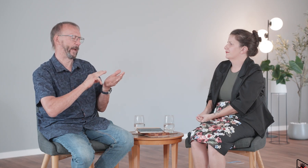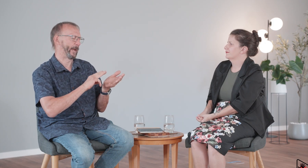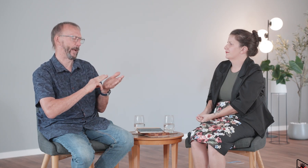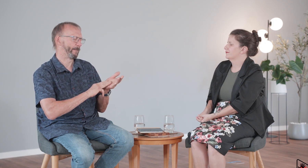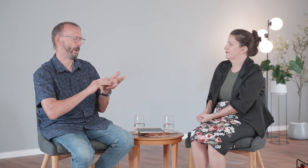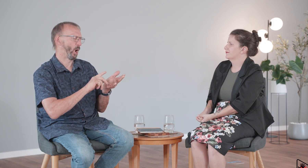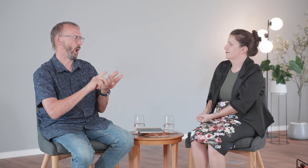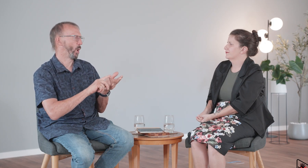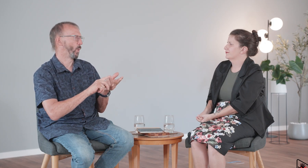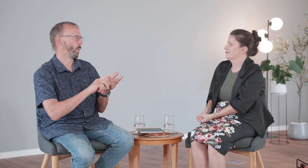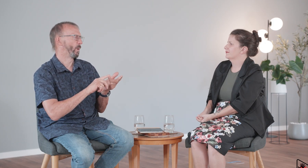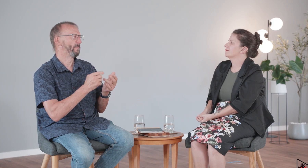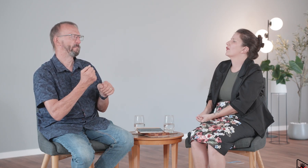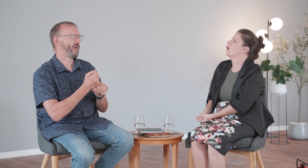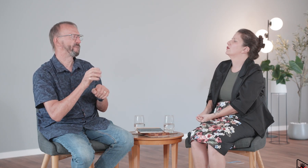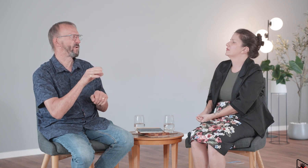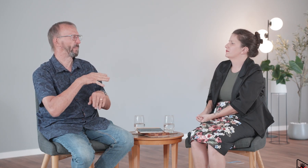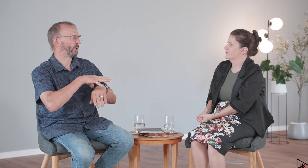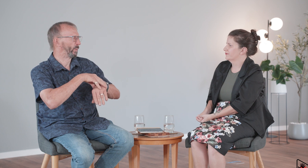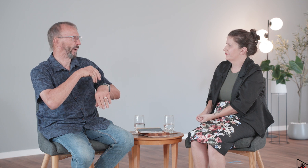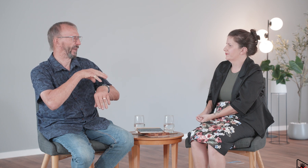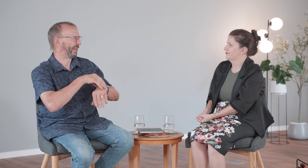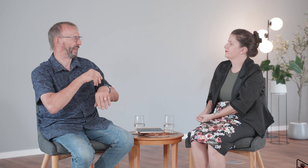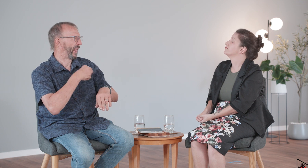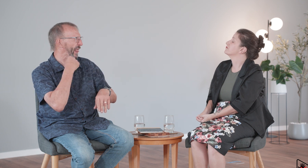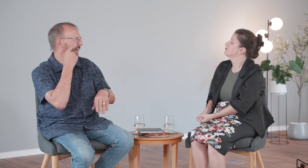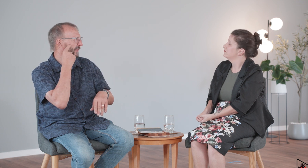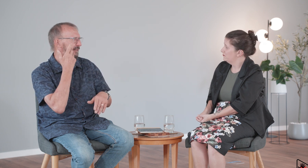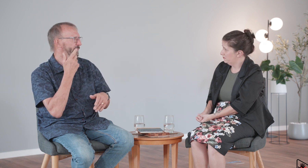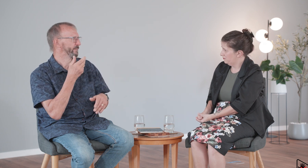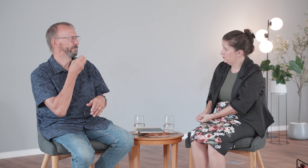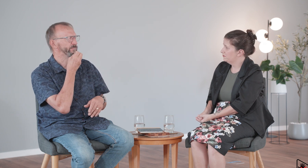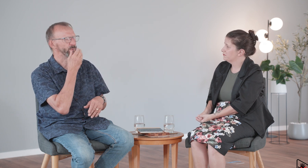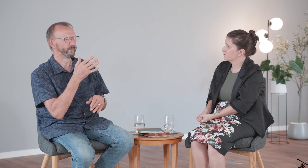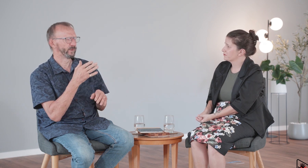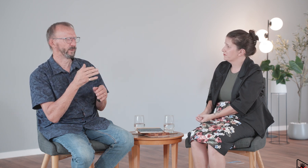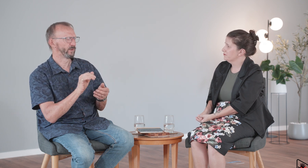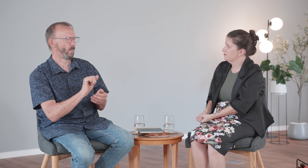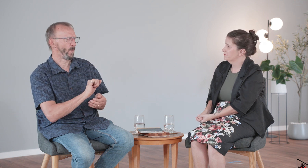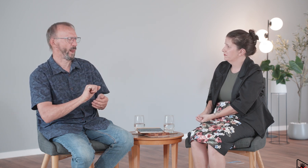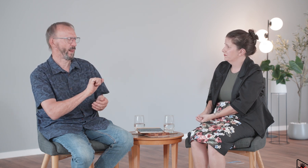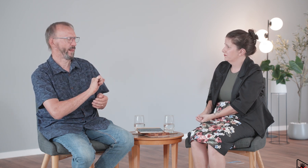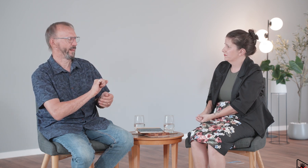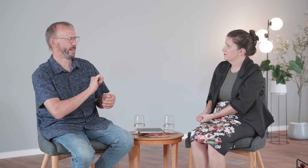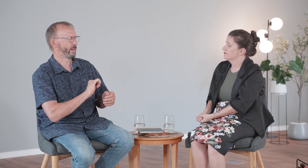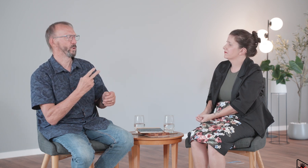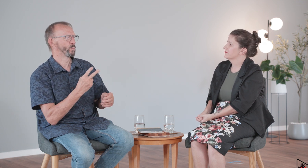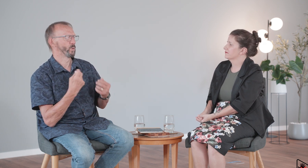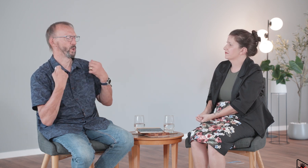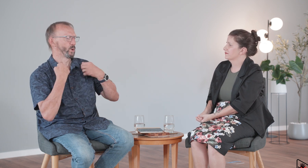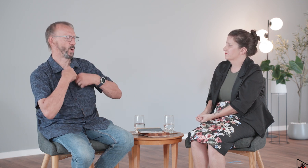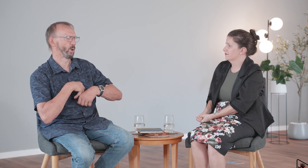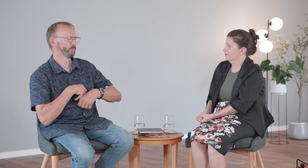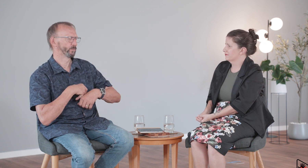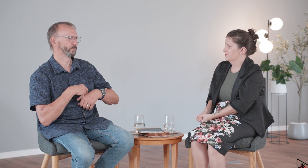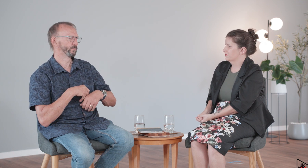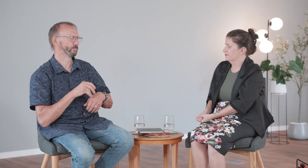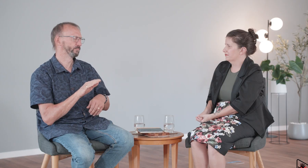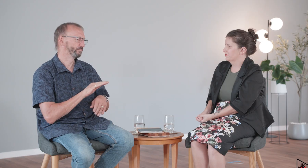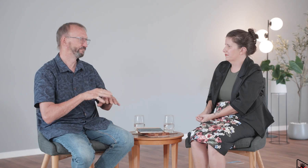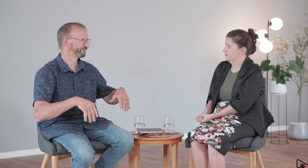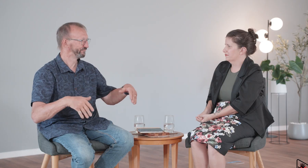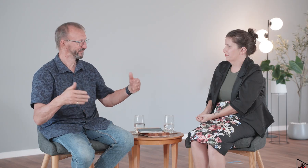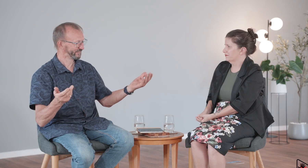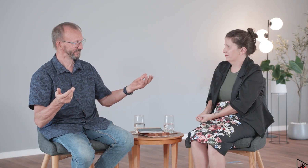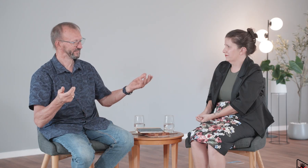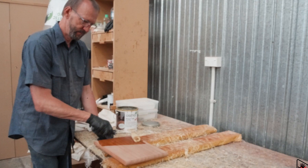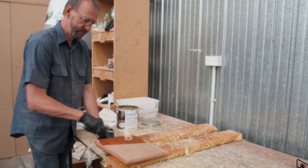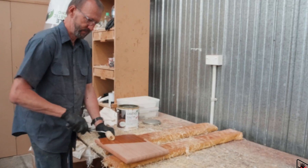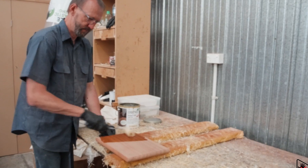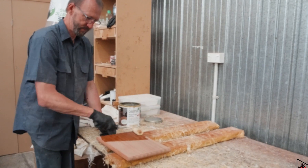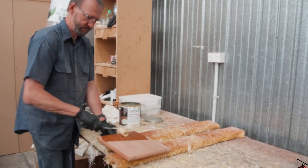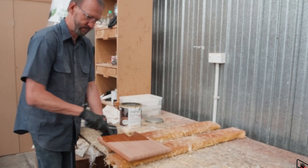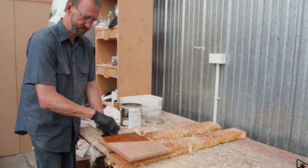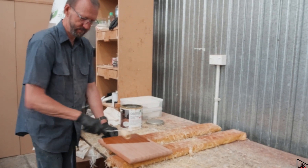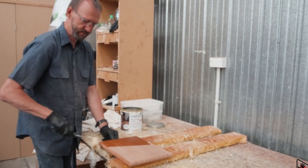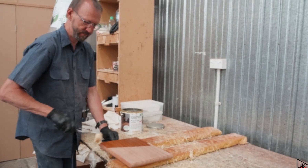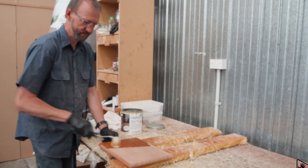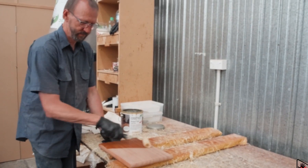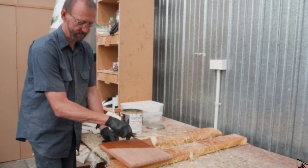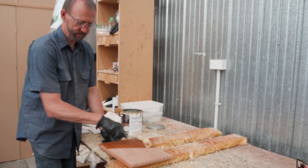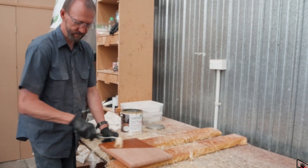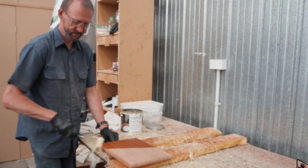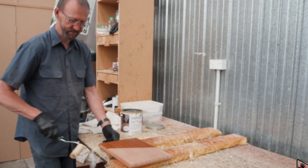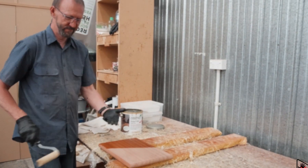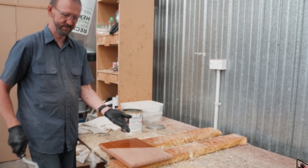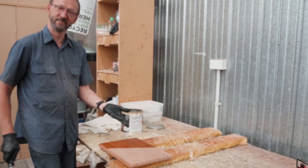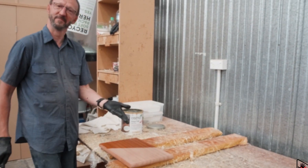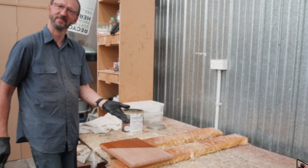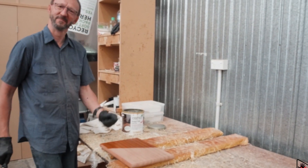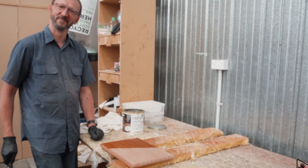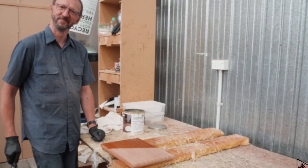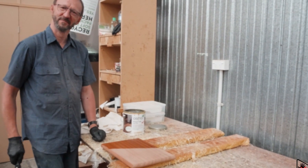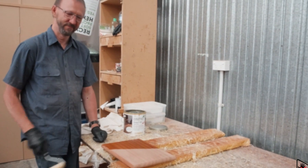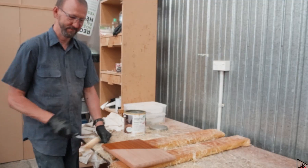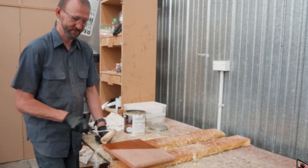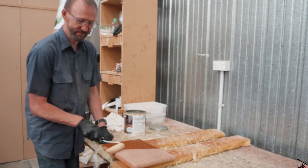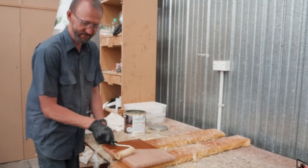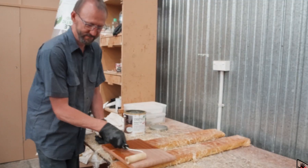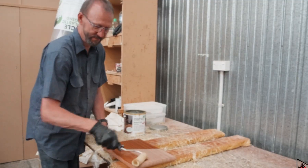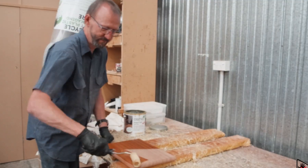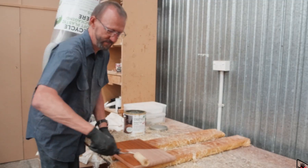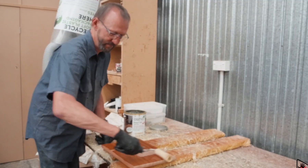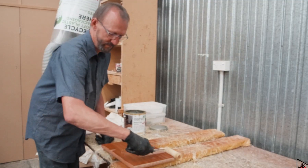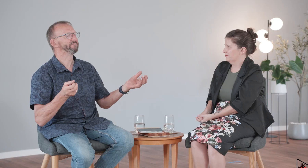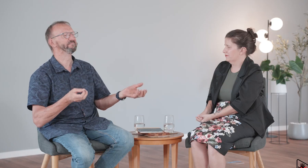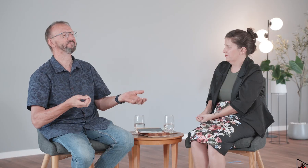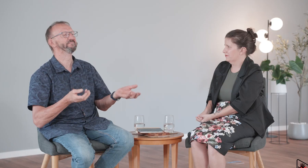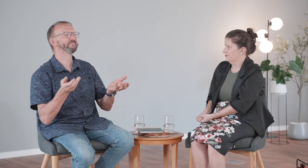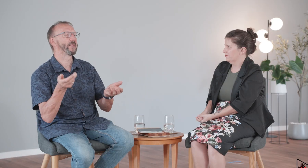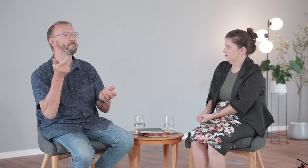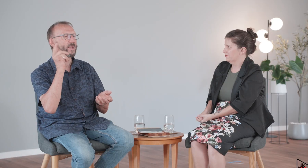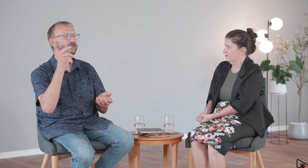Osmo. So that's made in Sweden, I think. But it's a beautiful oil. So there'll be two coats of oil.